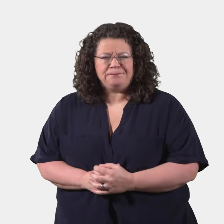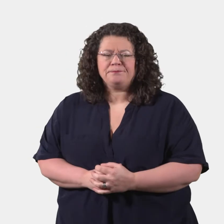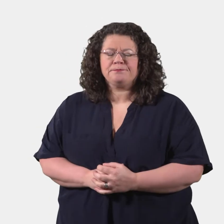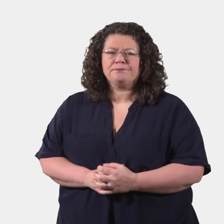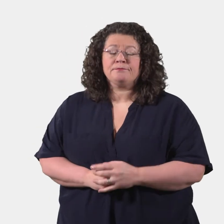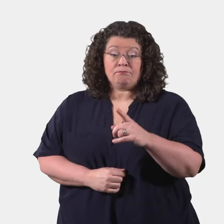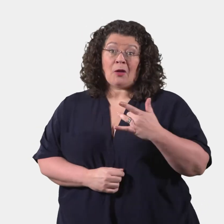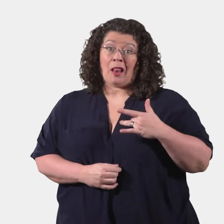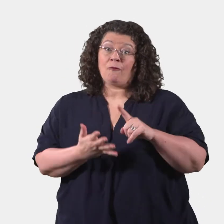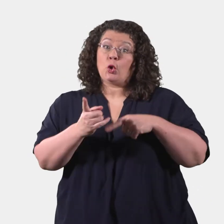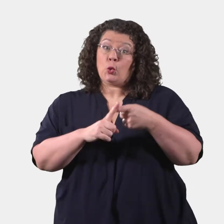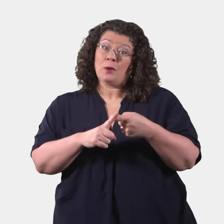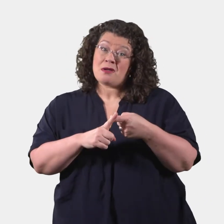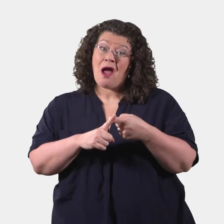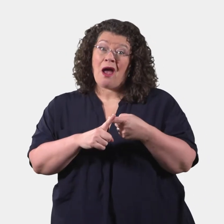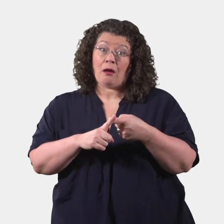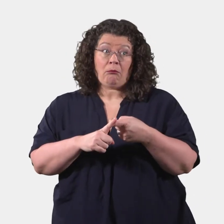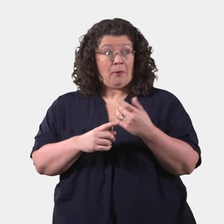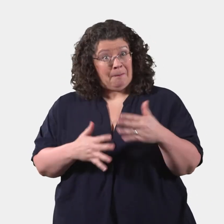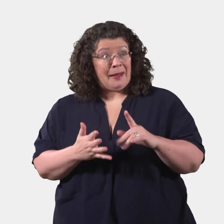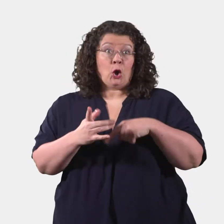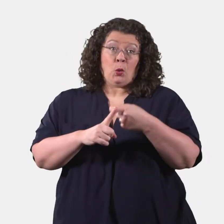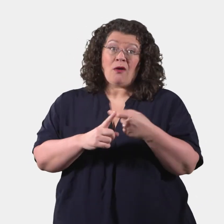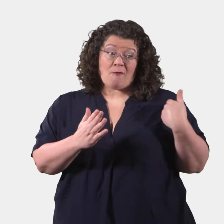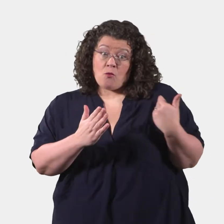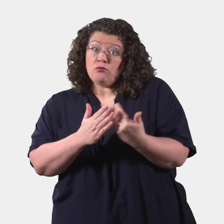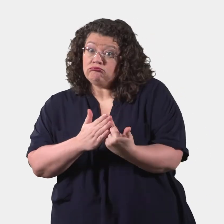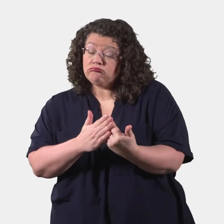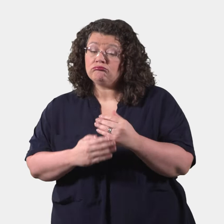and you live in the UK and have been in the UK for a certain amount of time.